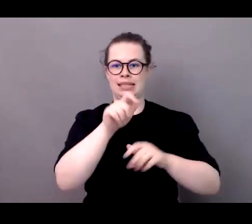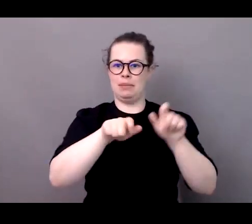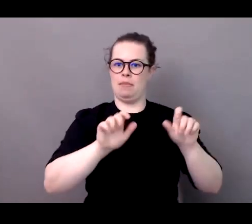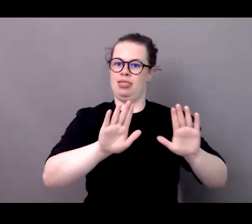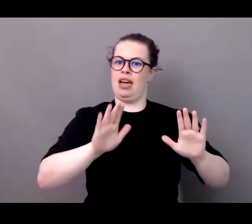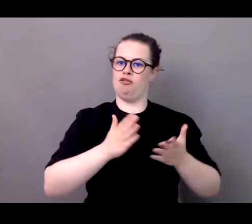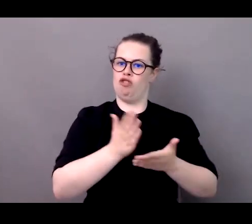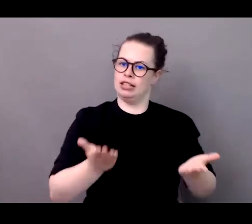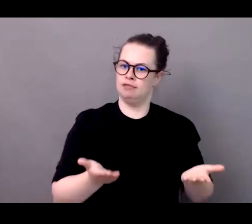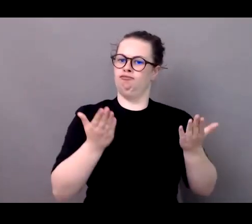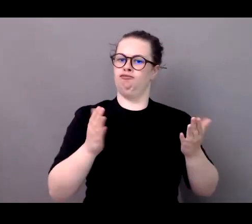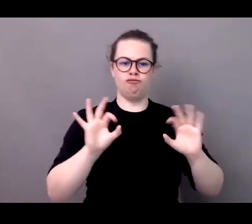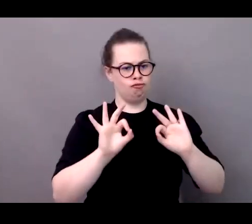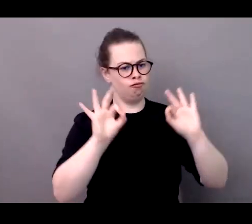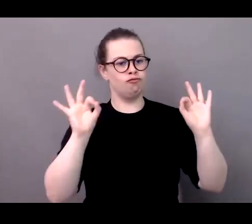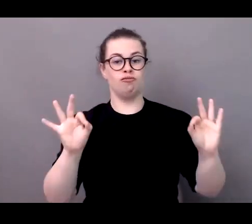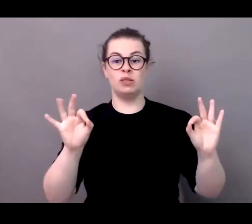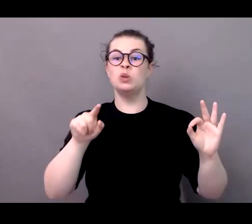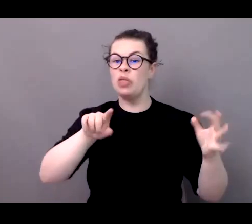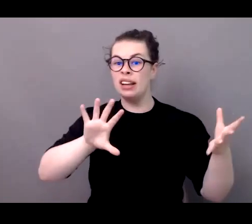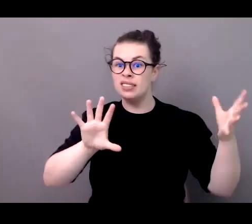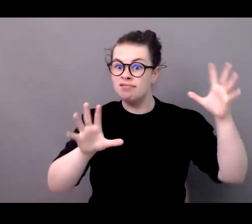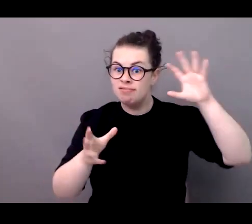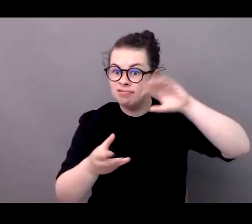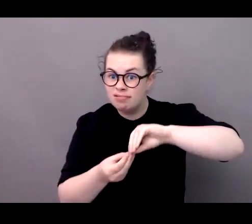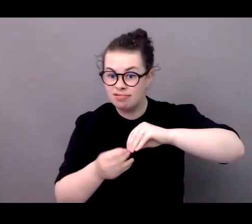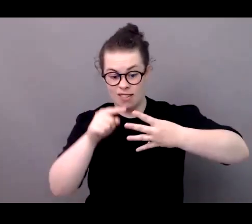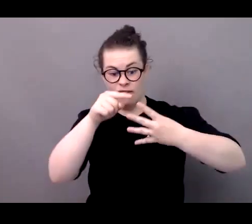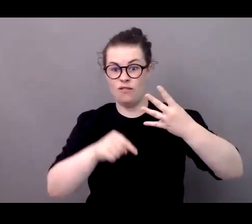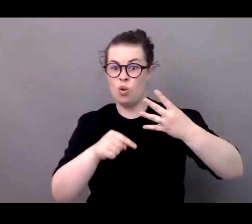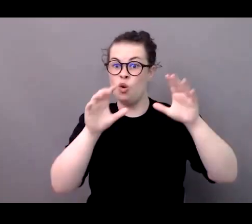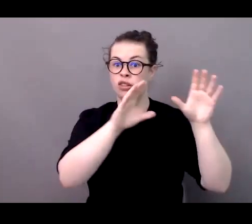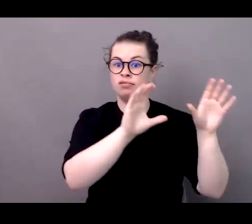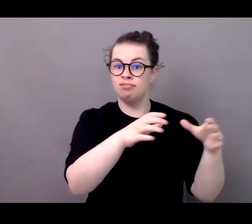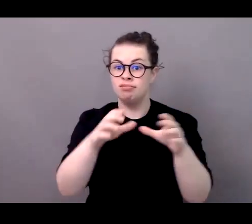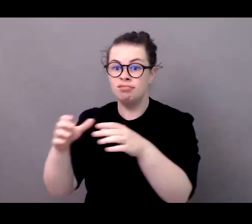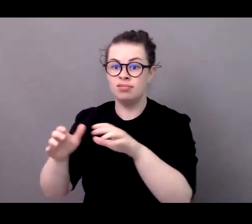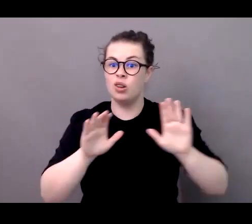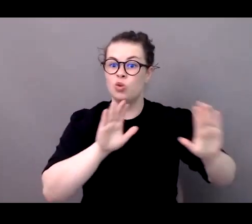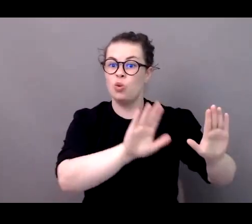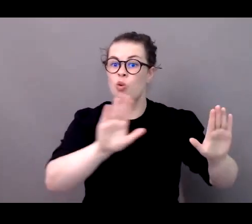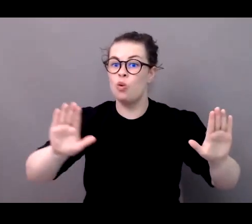So, that is a brief overview of what we expect, and I will explain how article you're going to